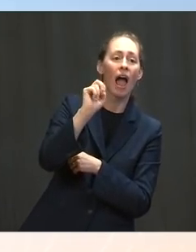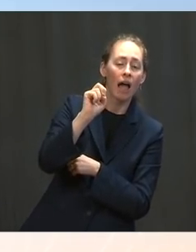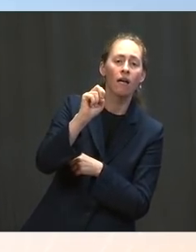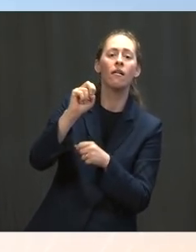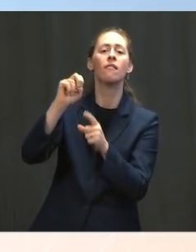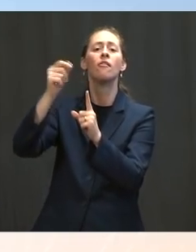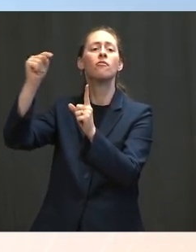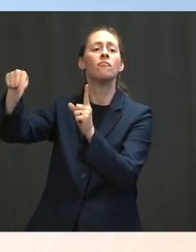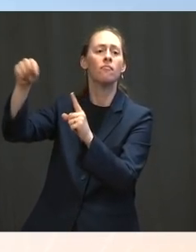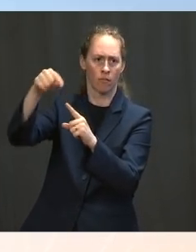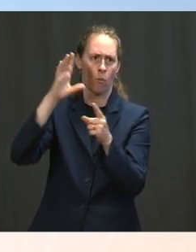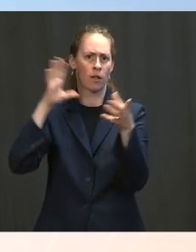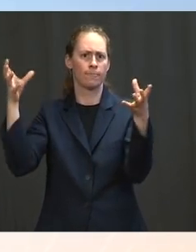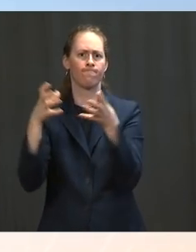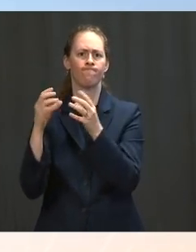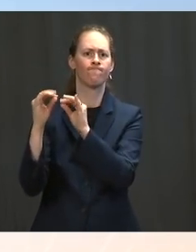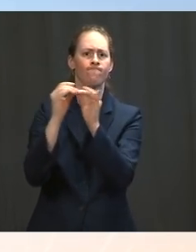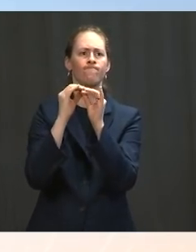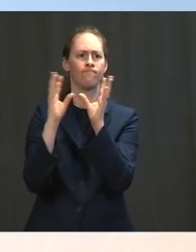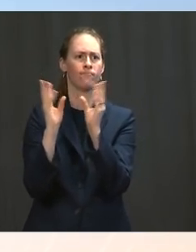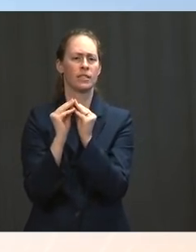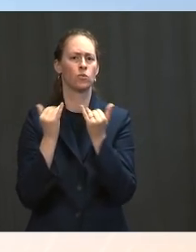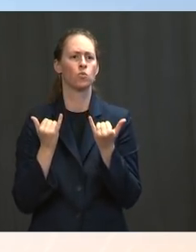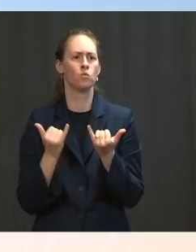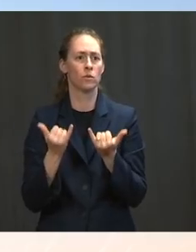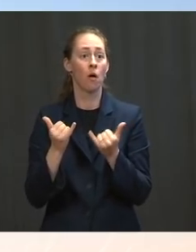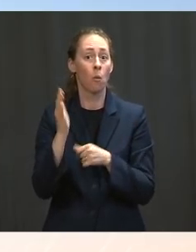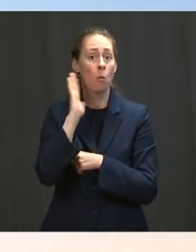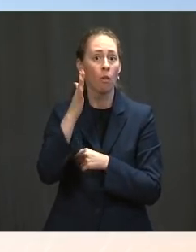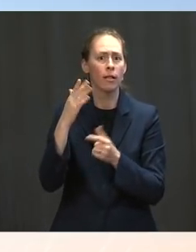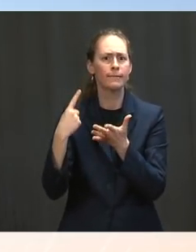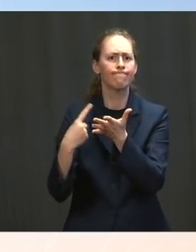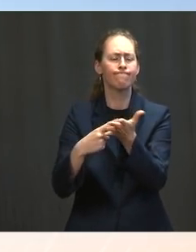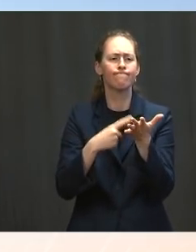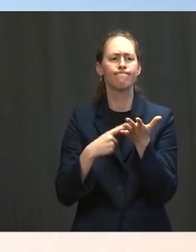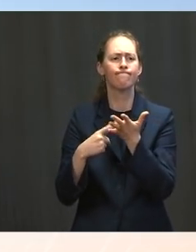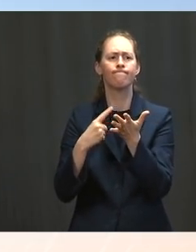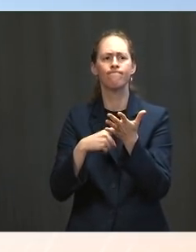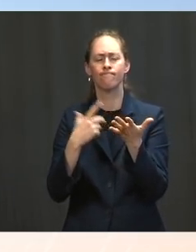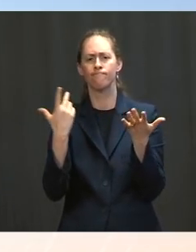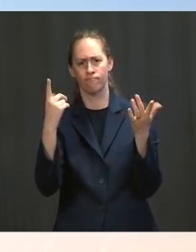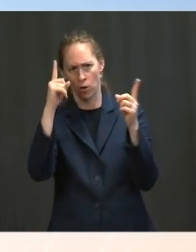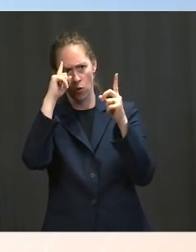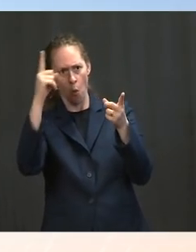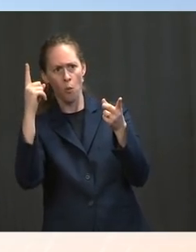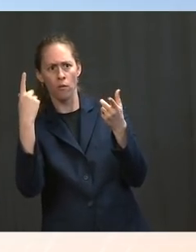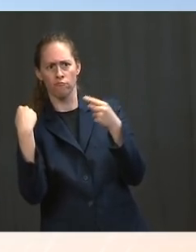officials as well. During the meeting, they'll discuss the longstanding partnership between the United States and Saudi Arabia,